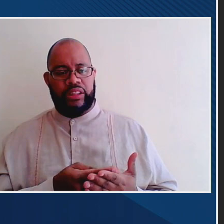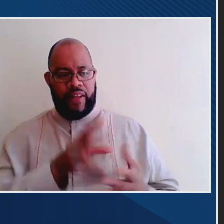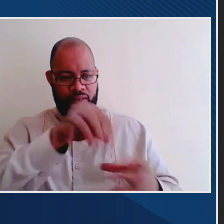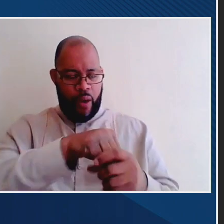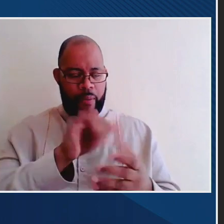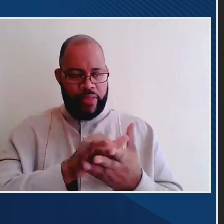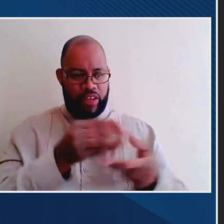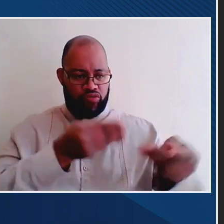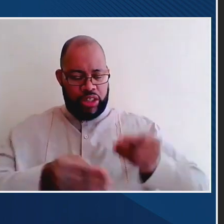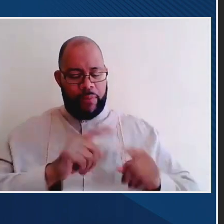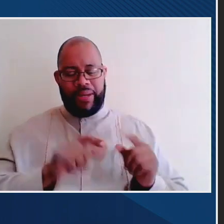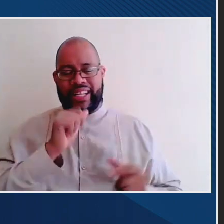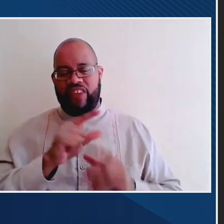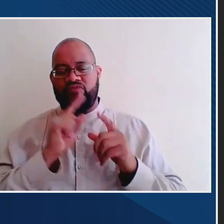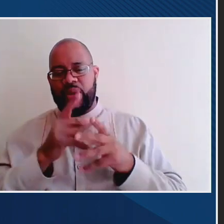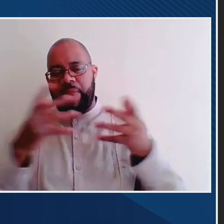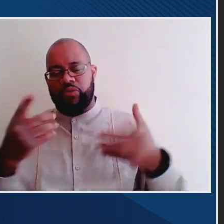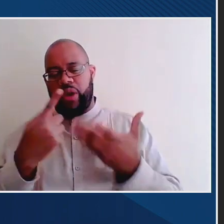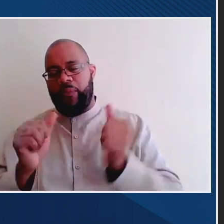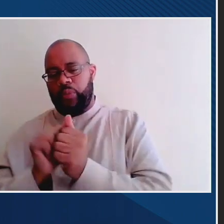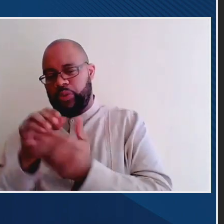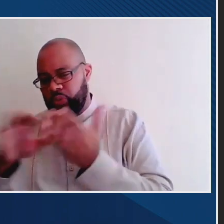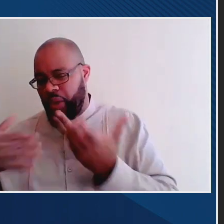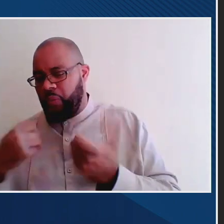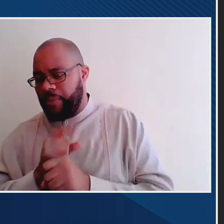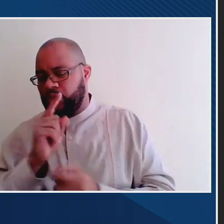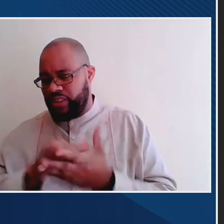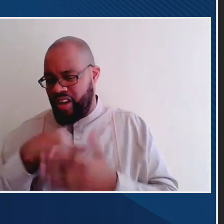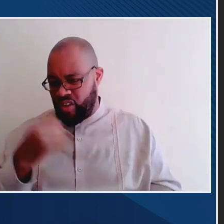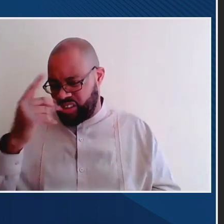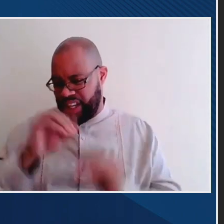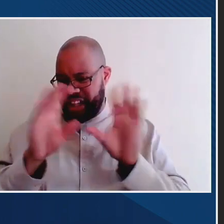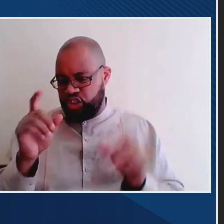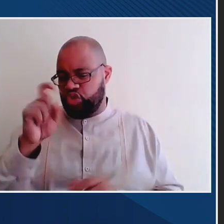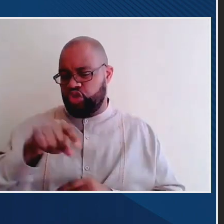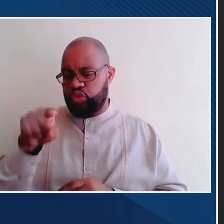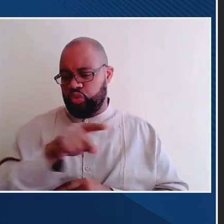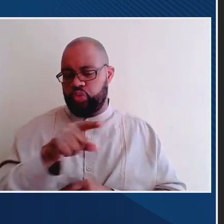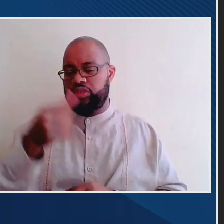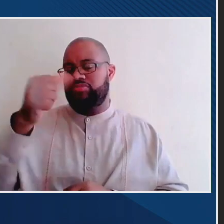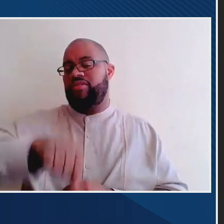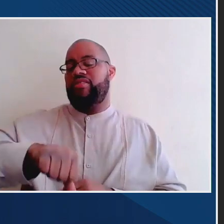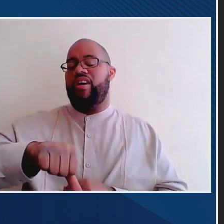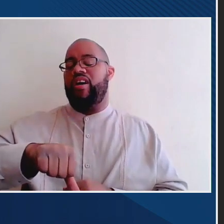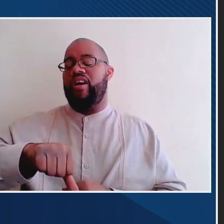to what happens to the student. I just want to make sure I understand. Should you deny the request because it's